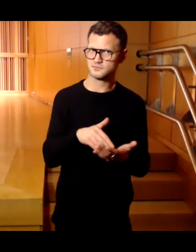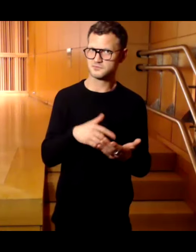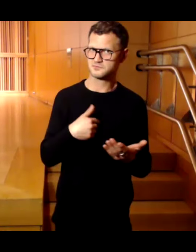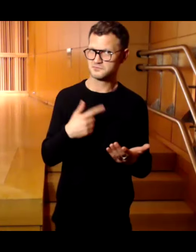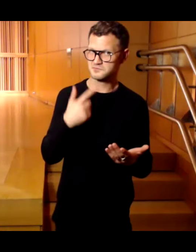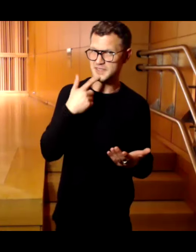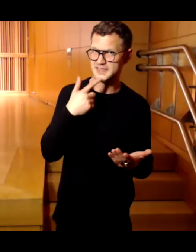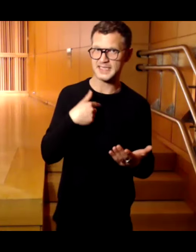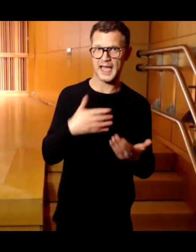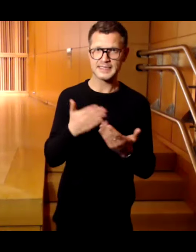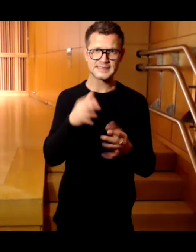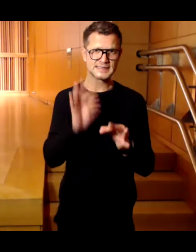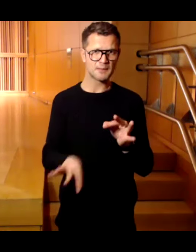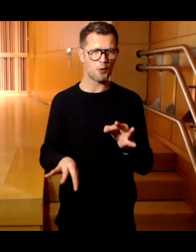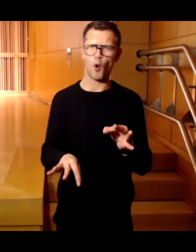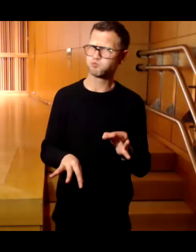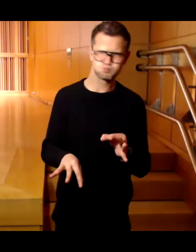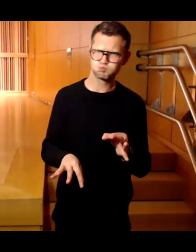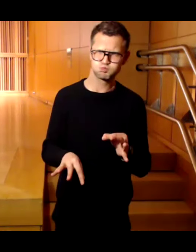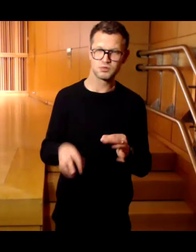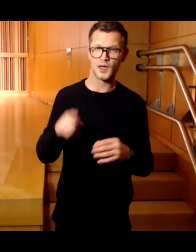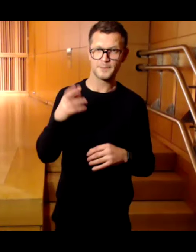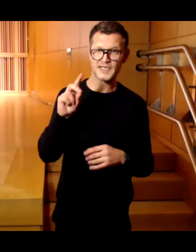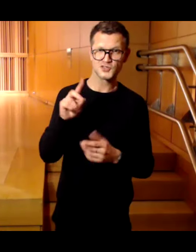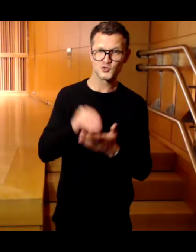Being a PhD student in literary studies, that too.